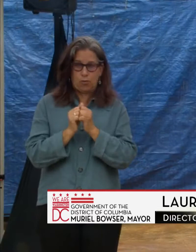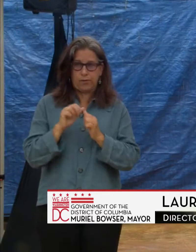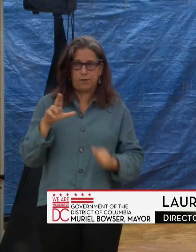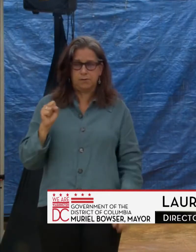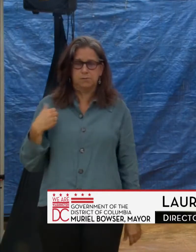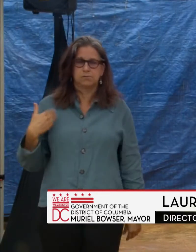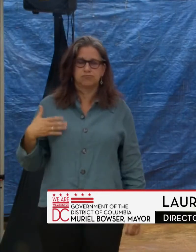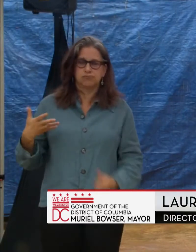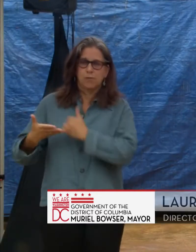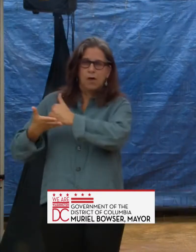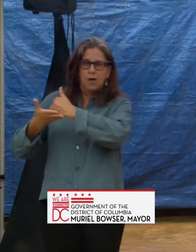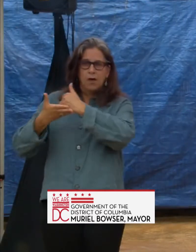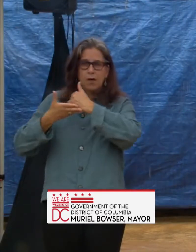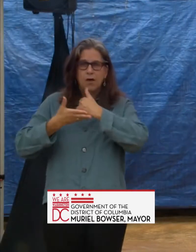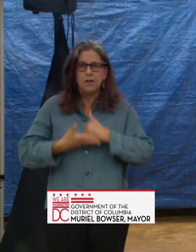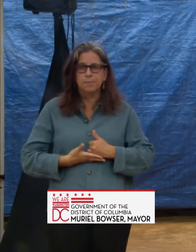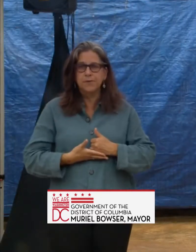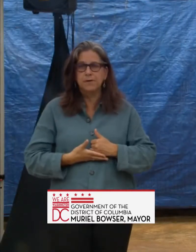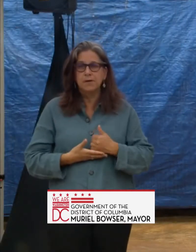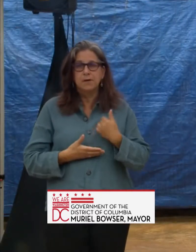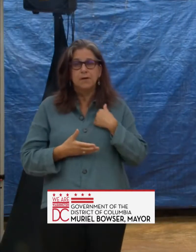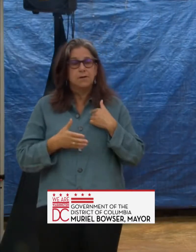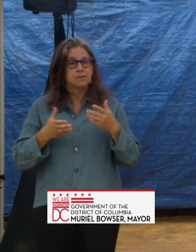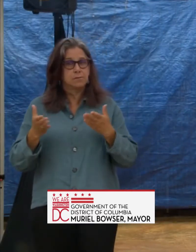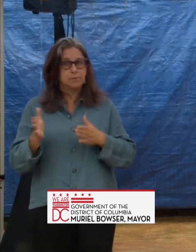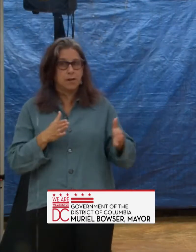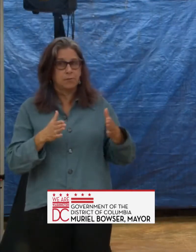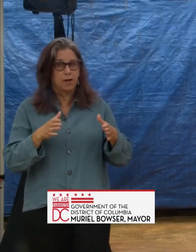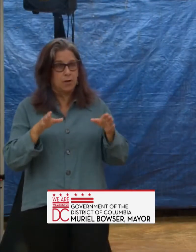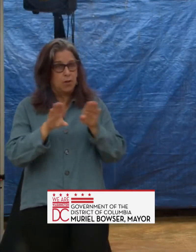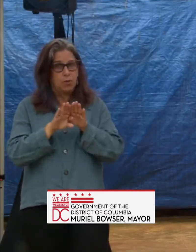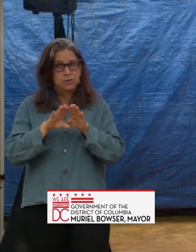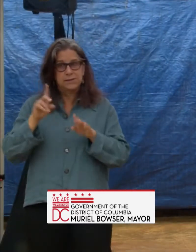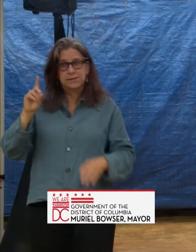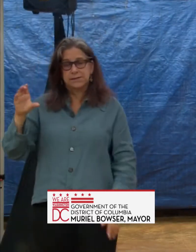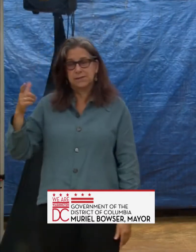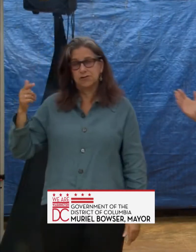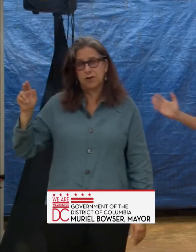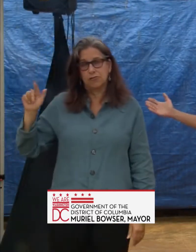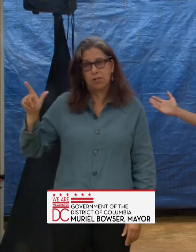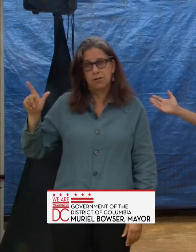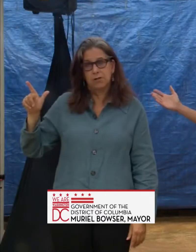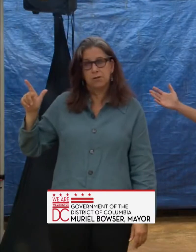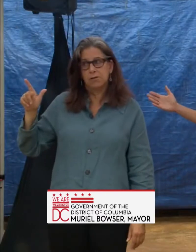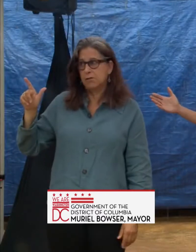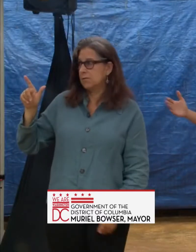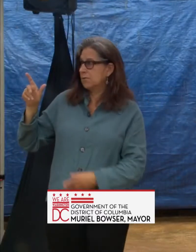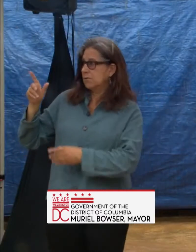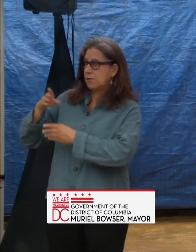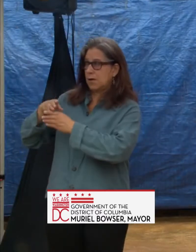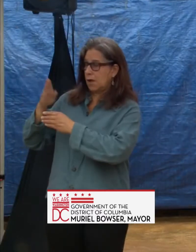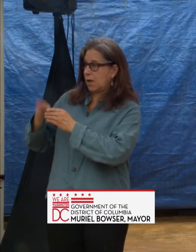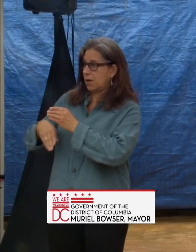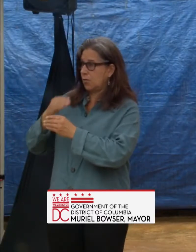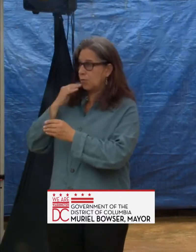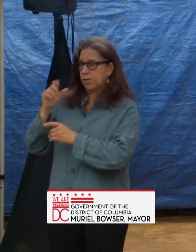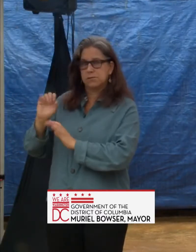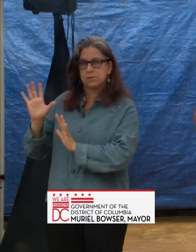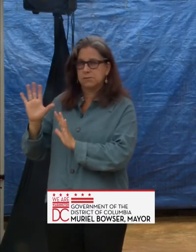GENERAL IS NOT BY ITSELF WHAT IS ENDING HOMELESSNESS IN THE DISTRICT OF COLUMBIA. UNDER THE LEADERSHIP OF KRISTY GREENWALT AT THE ICH WE HAVE A